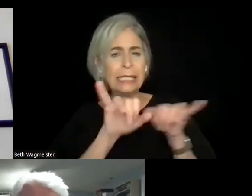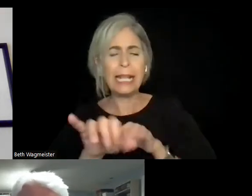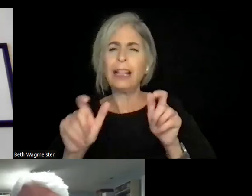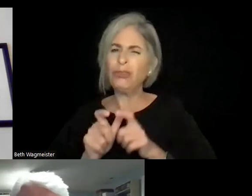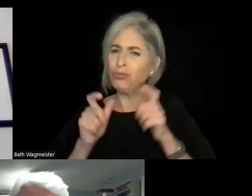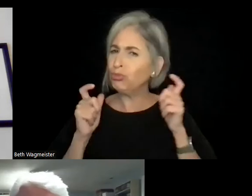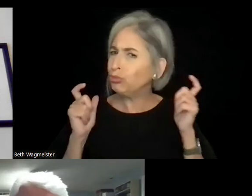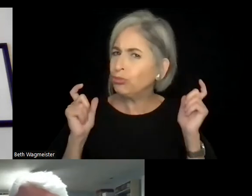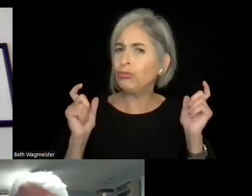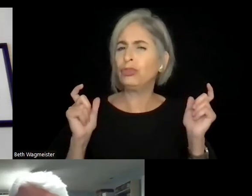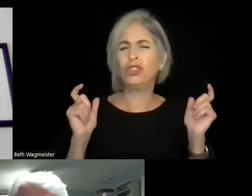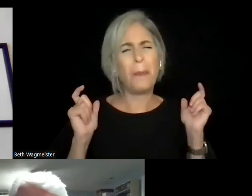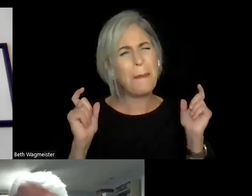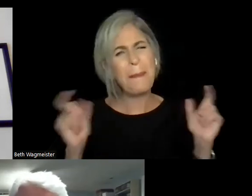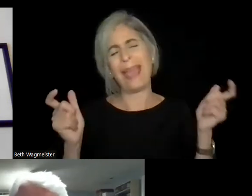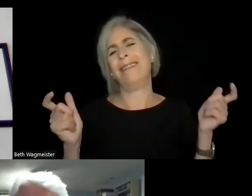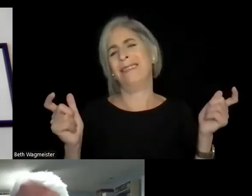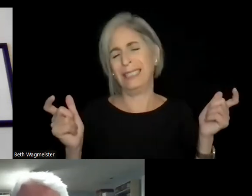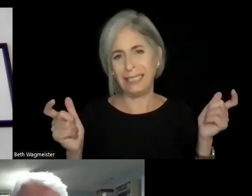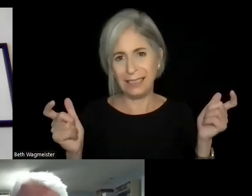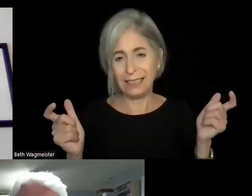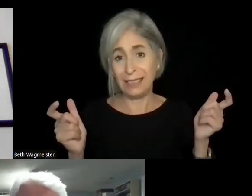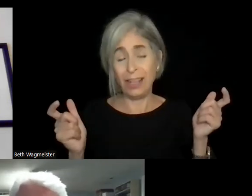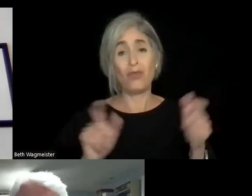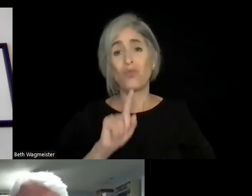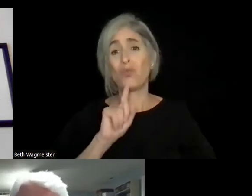when we readjust the baseline going forward